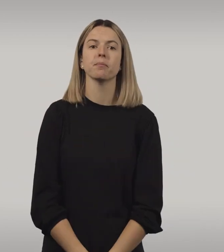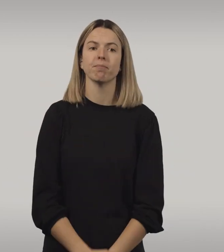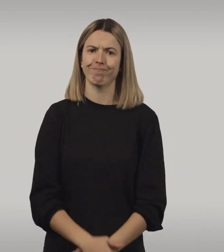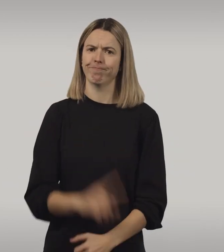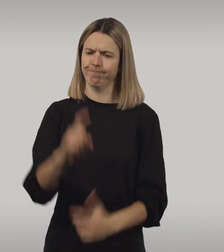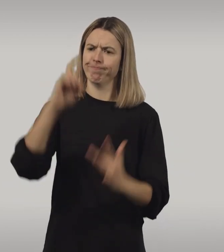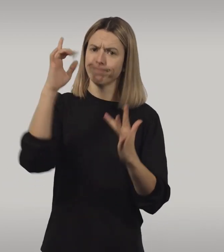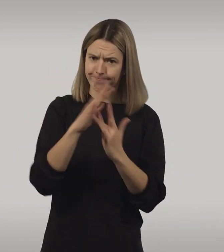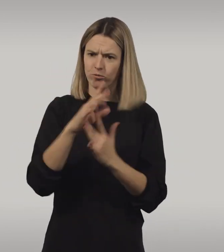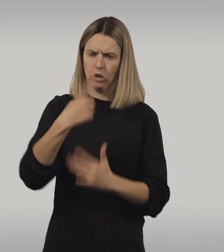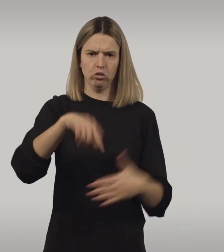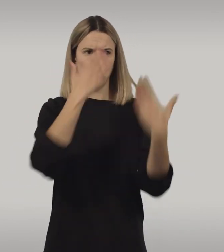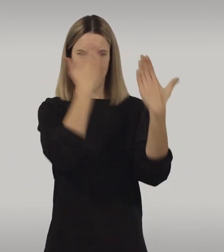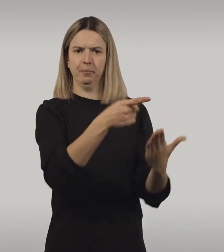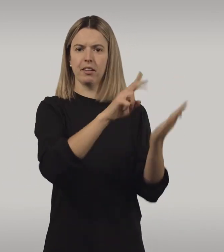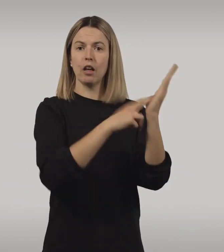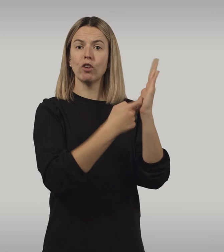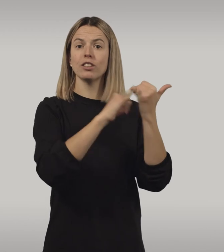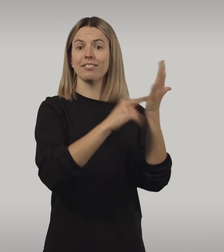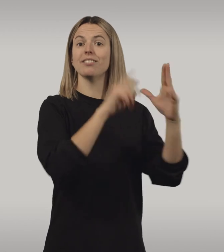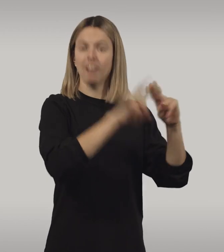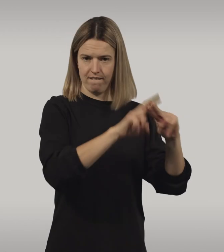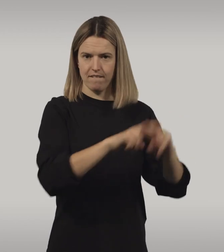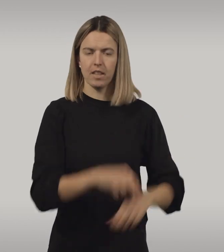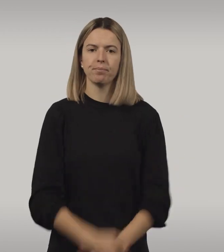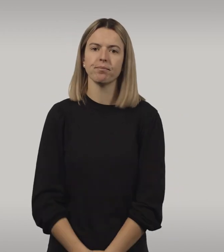acting in a respectful manner towards NRS Staff all the time.